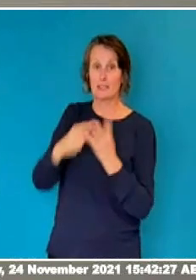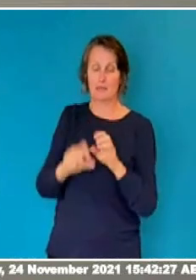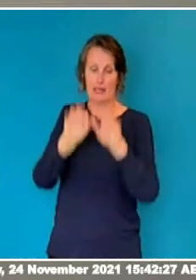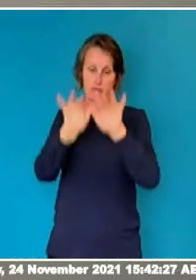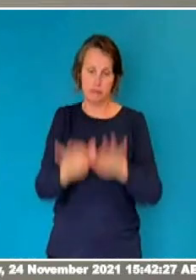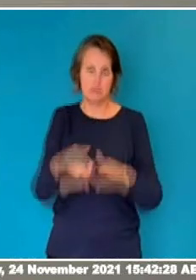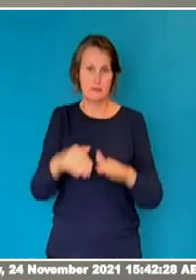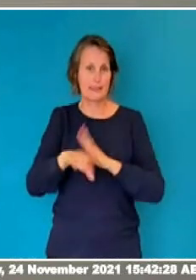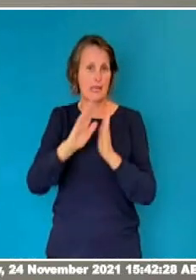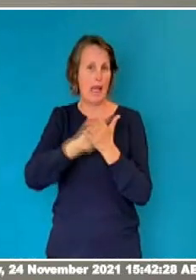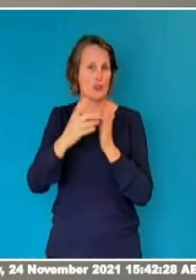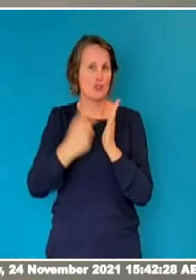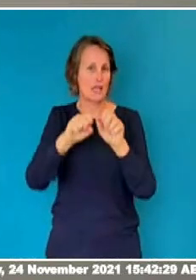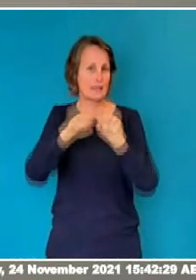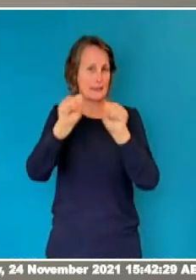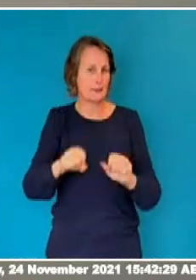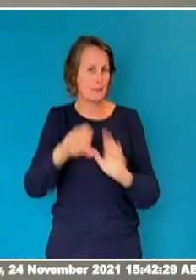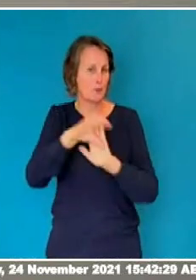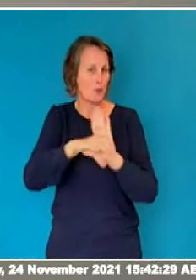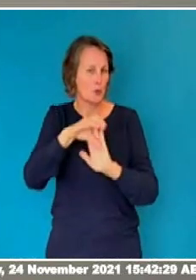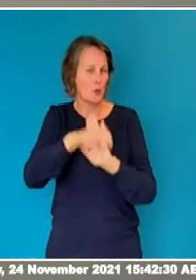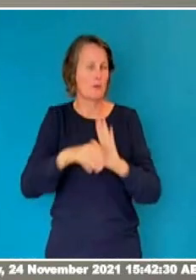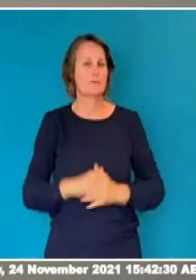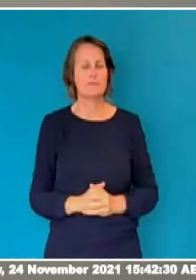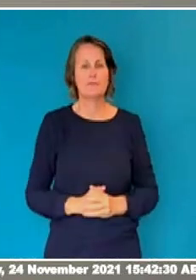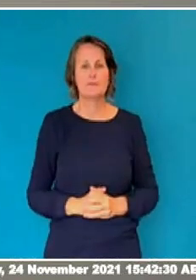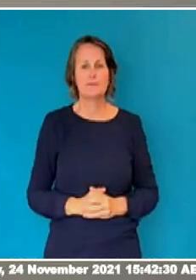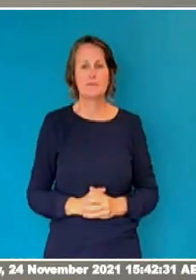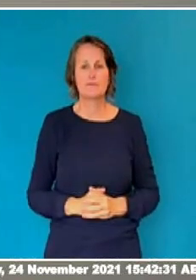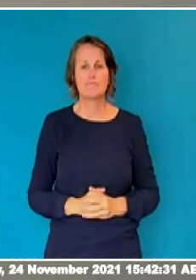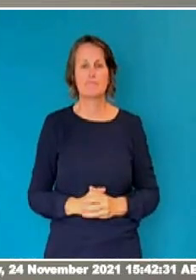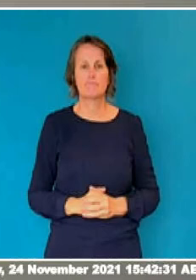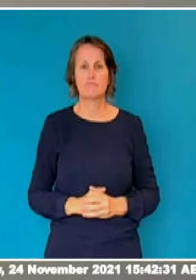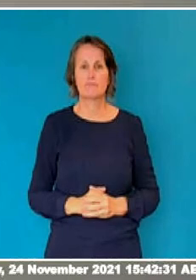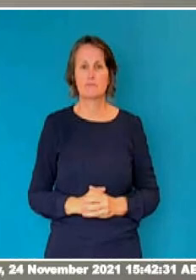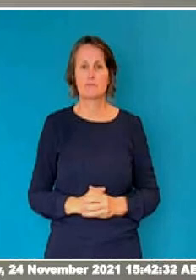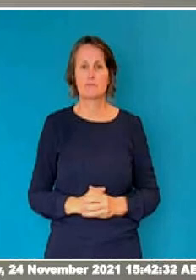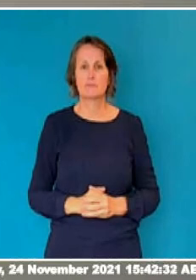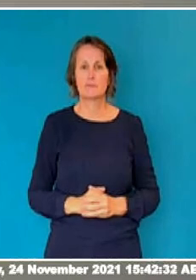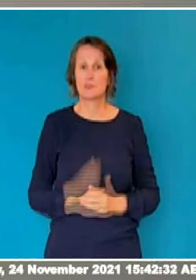yes. MS DOWSETT: You also conduct a bi annual survey of your employees?